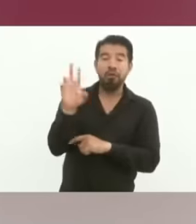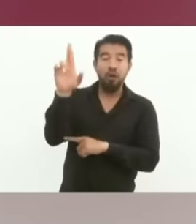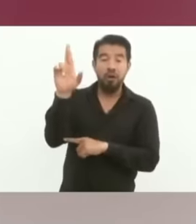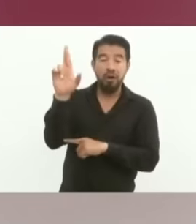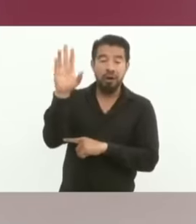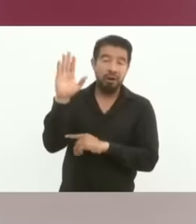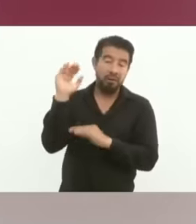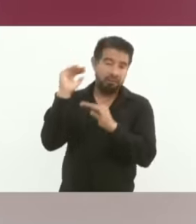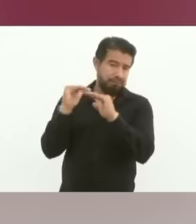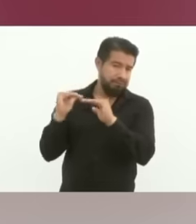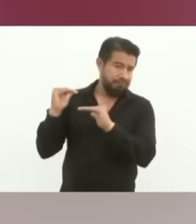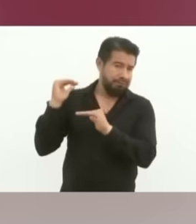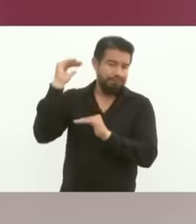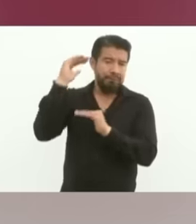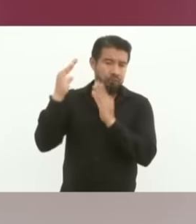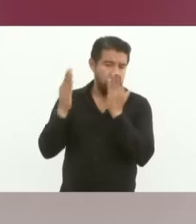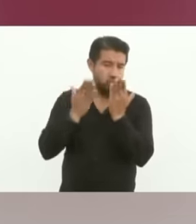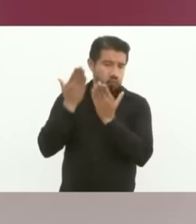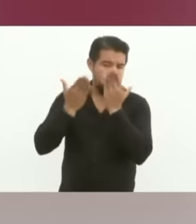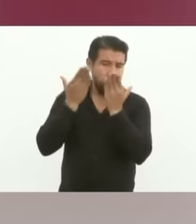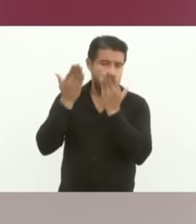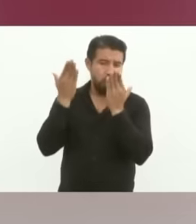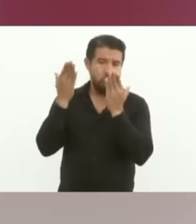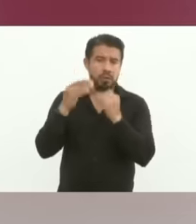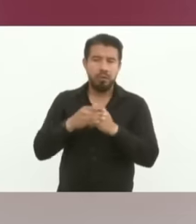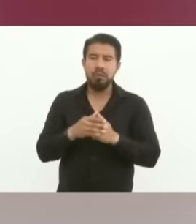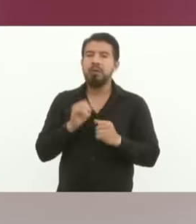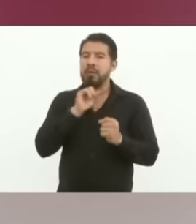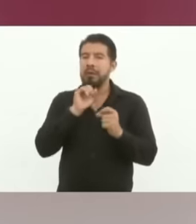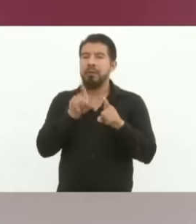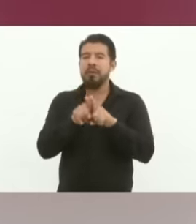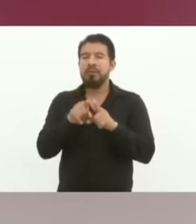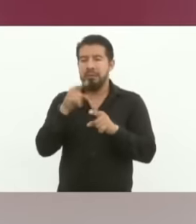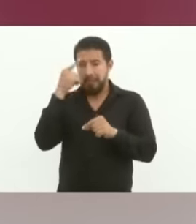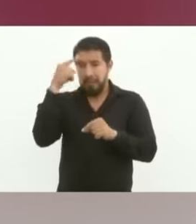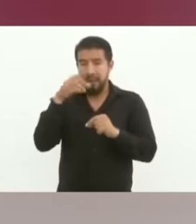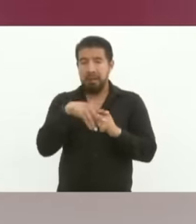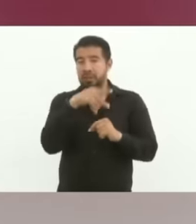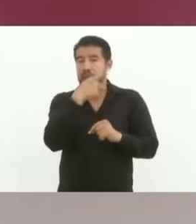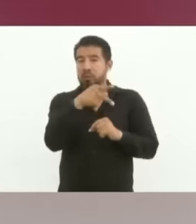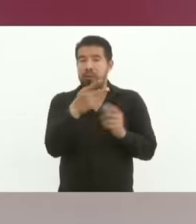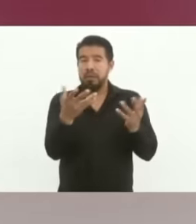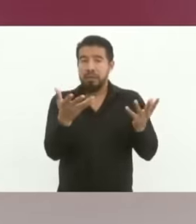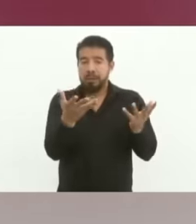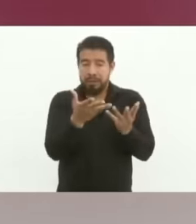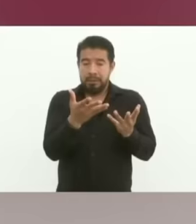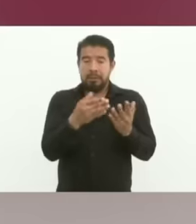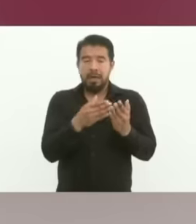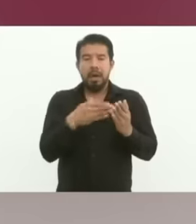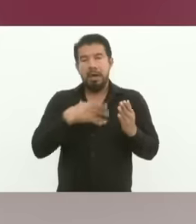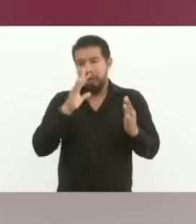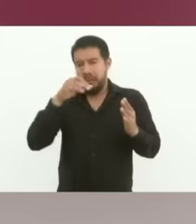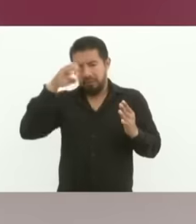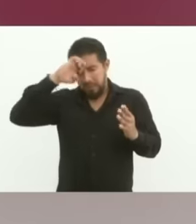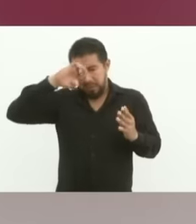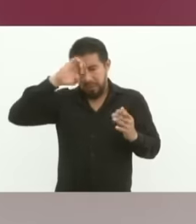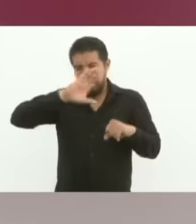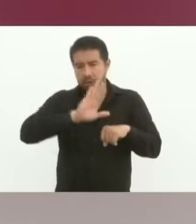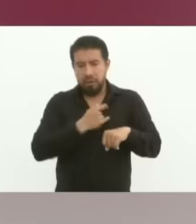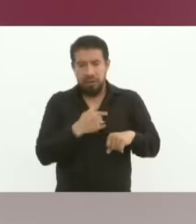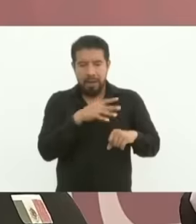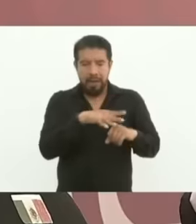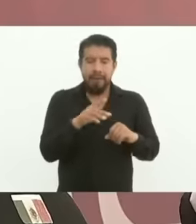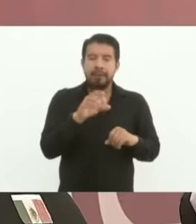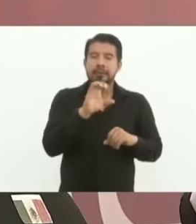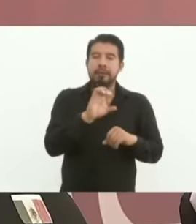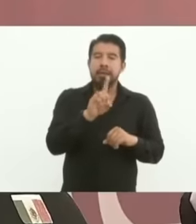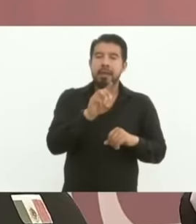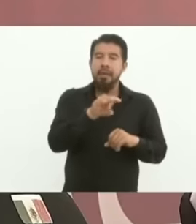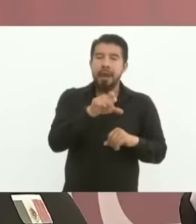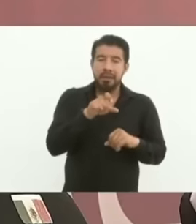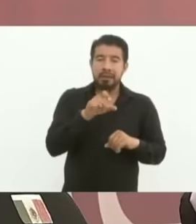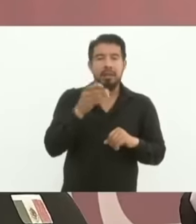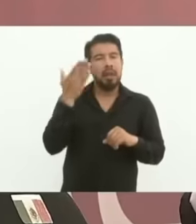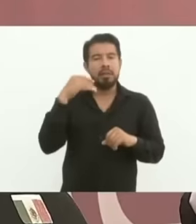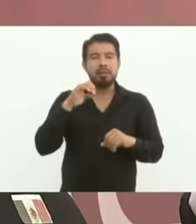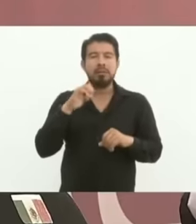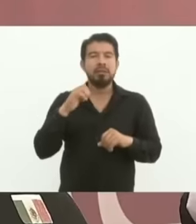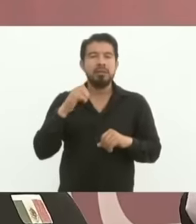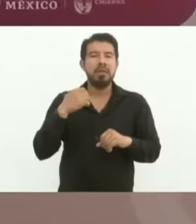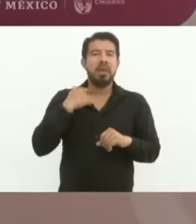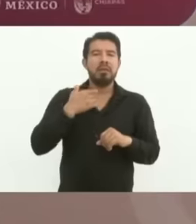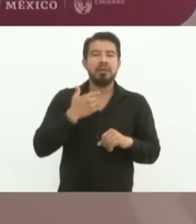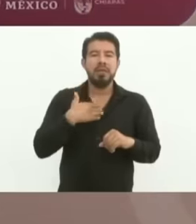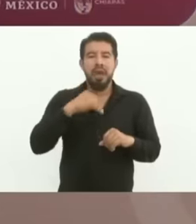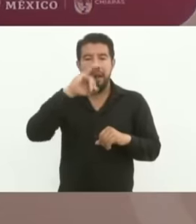prepared but she also has experience, she was already head of government in Mexico City, the most